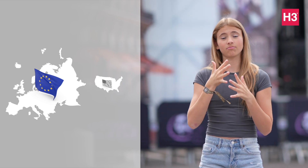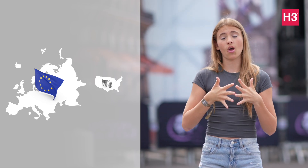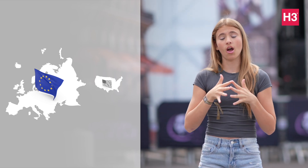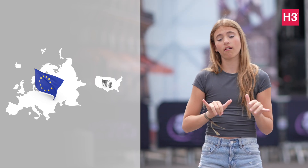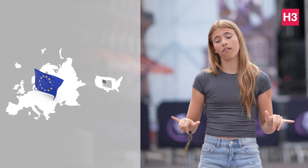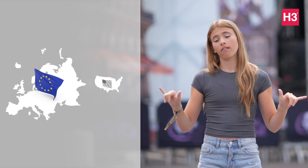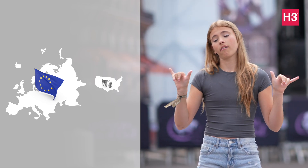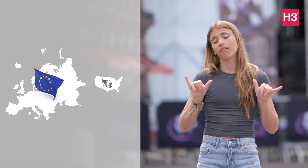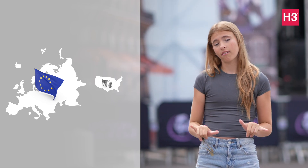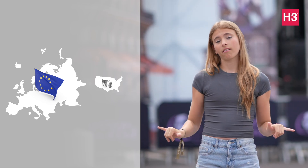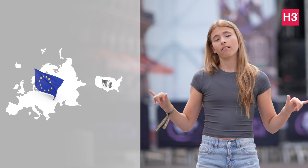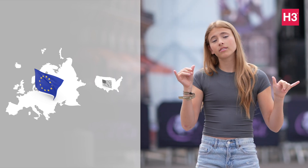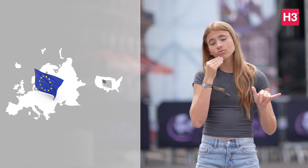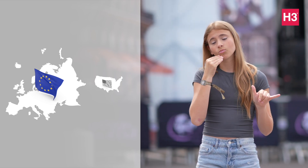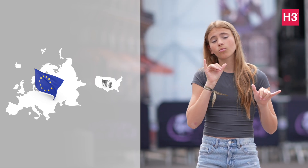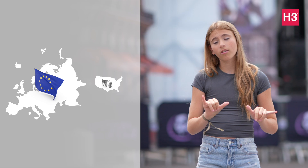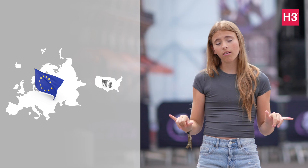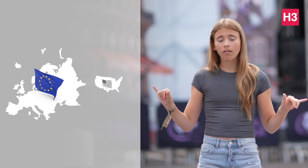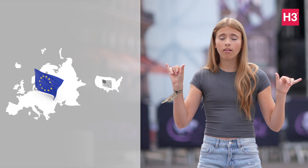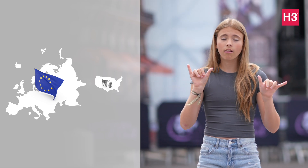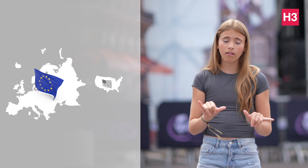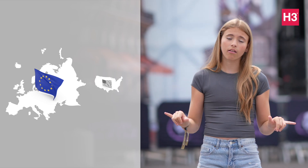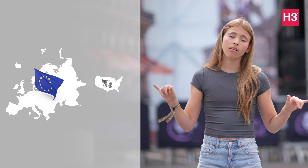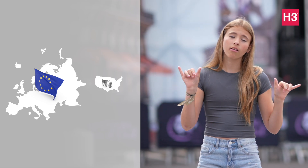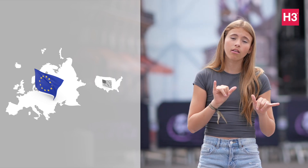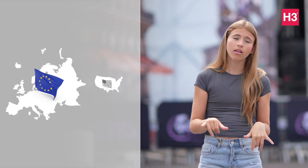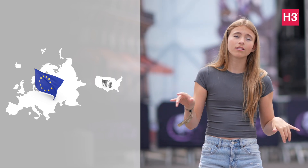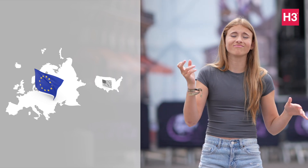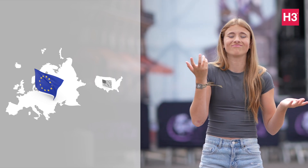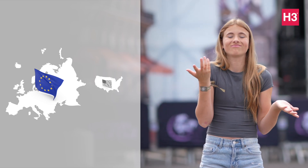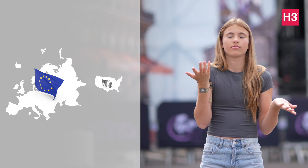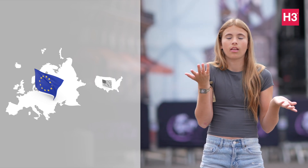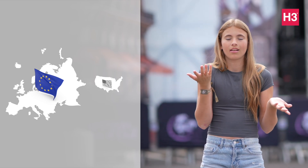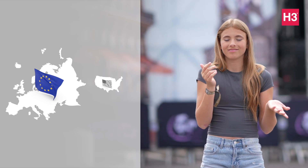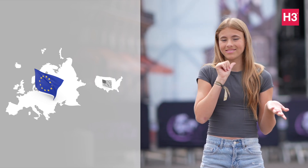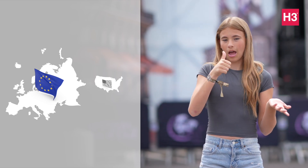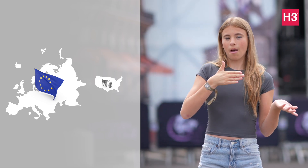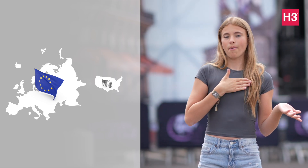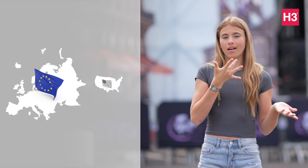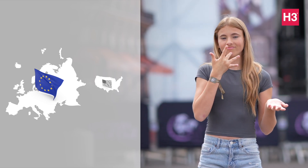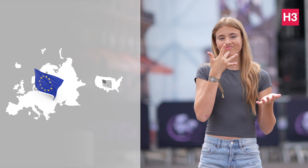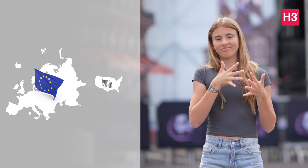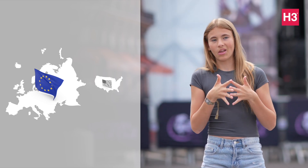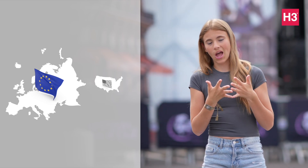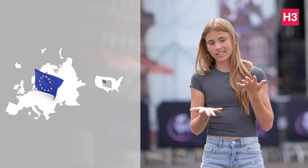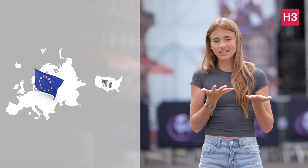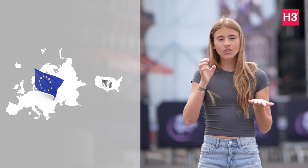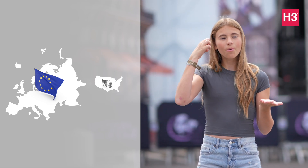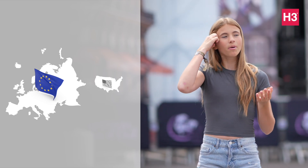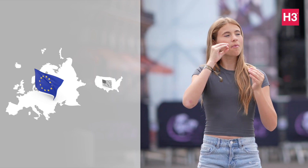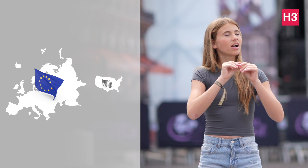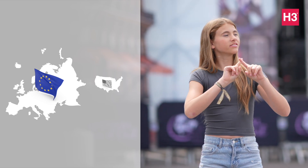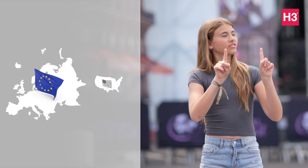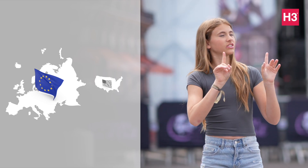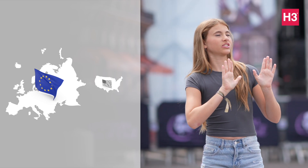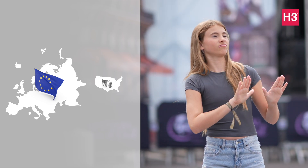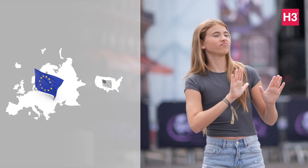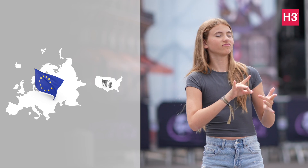to the U.S., where things often feel more uniform.